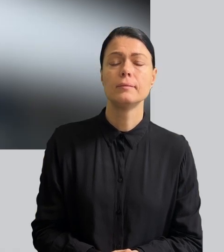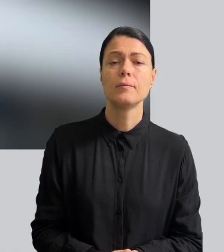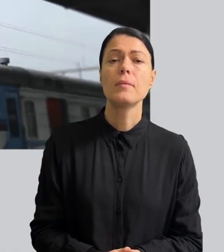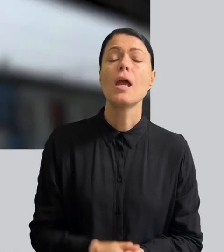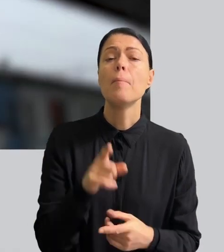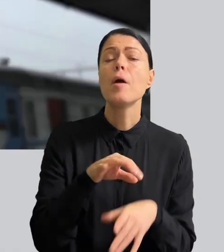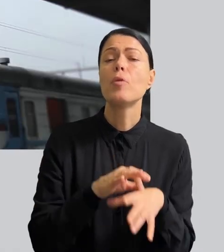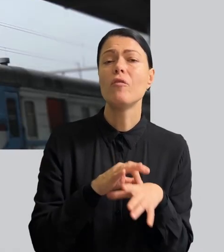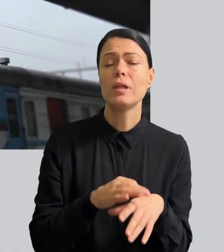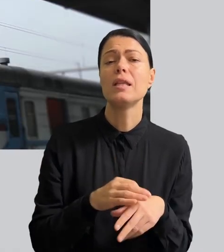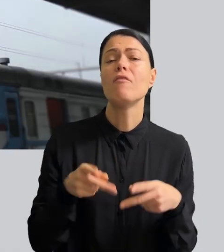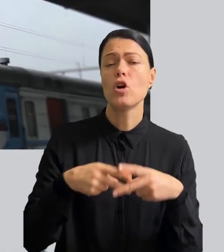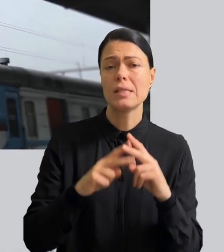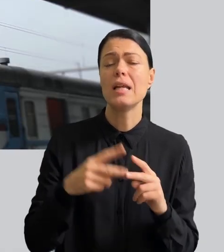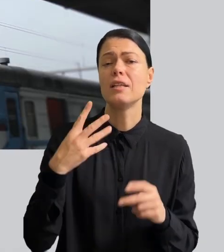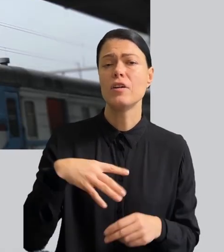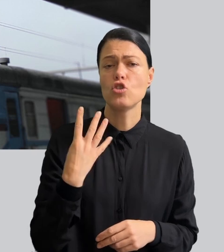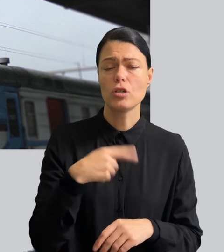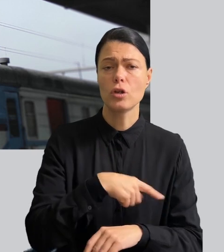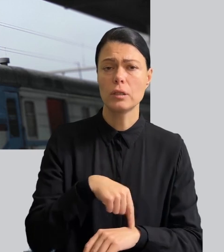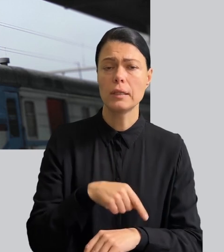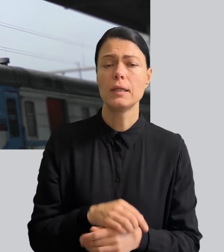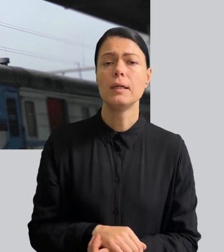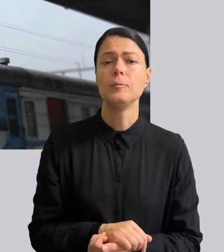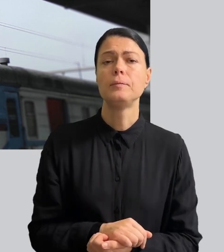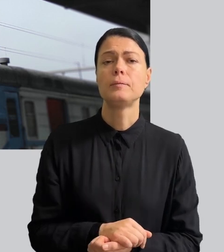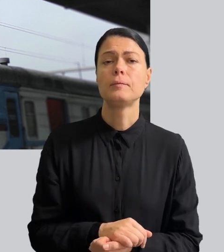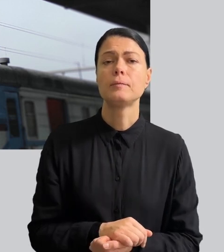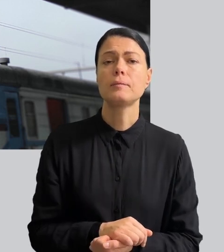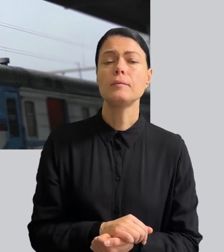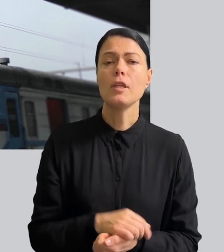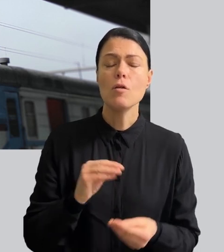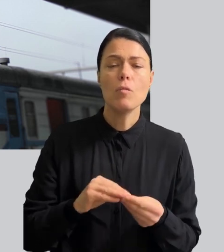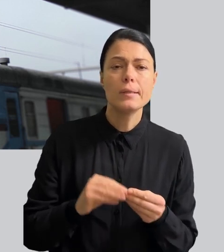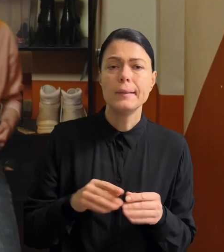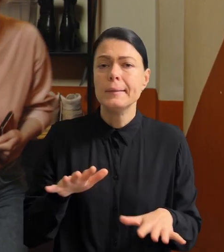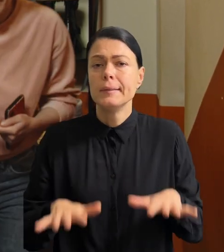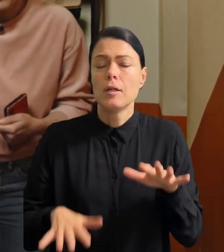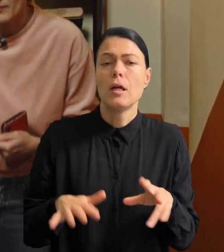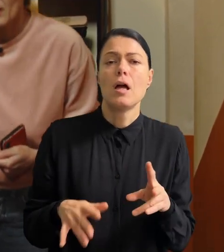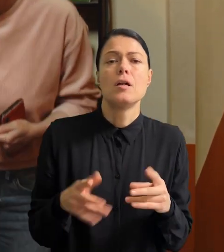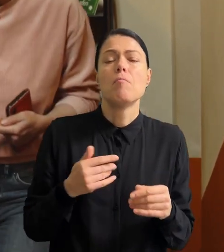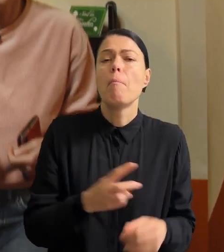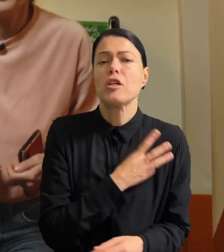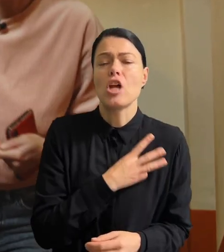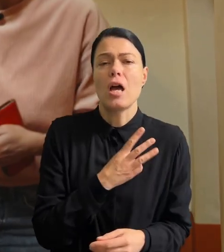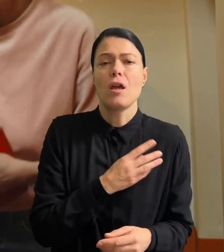We spent 24 hours at the train station, fighting the urge to just give up.